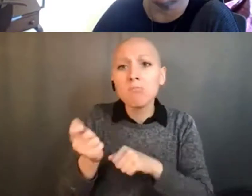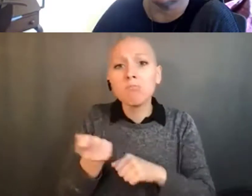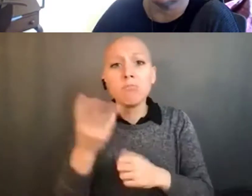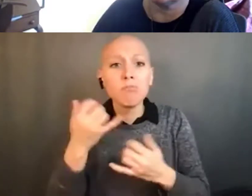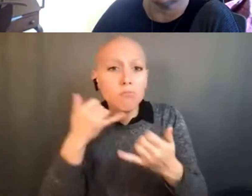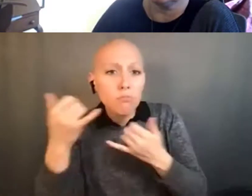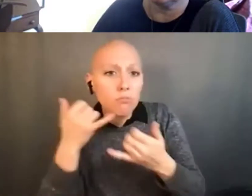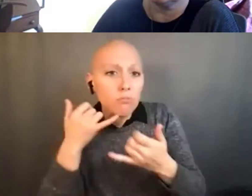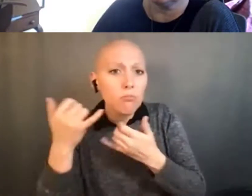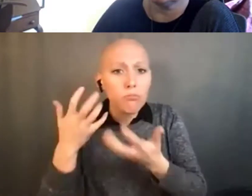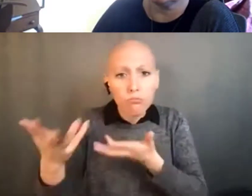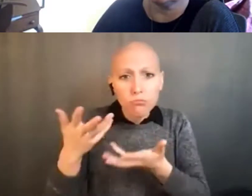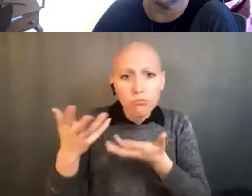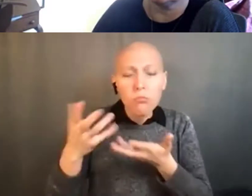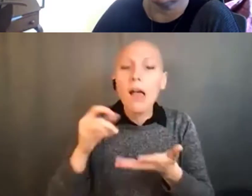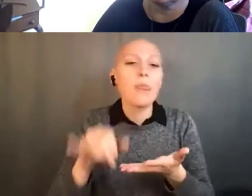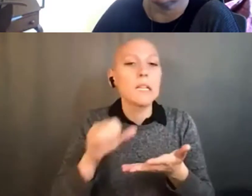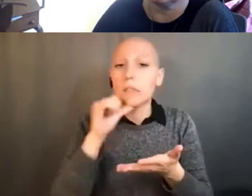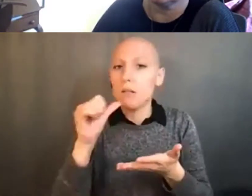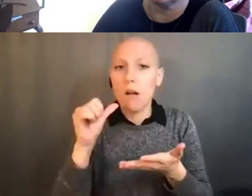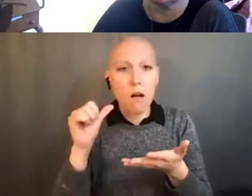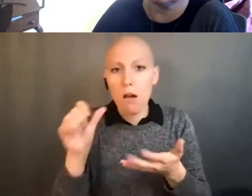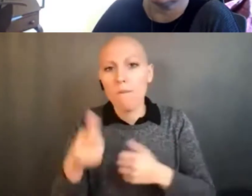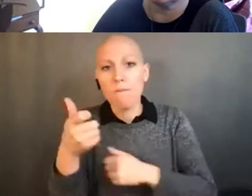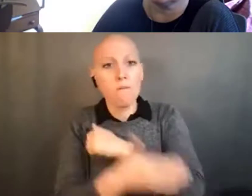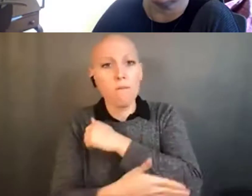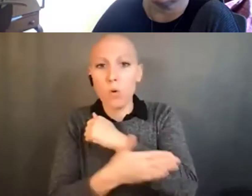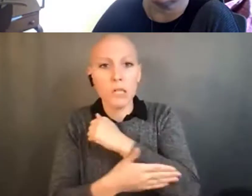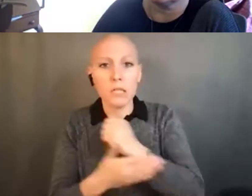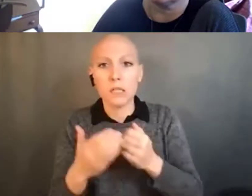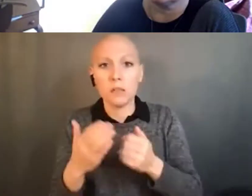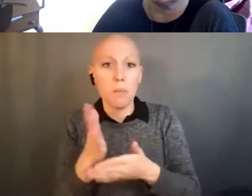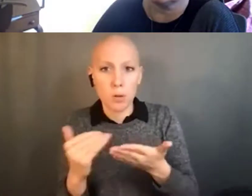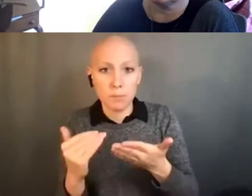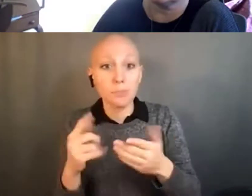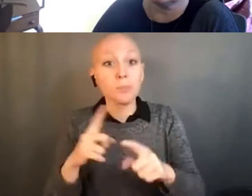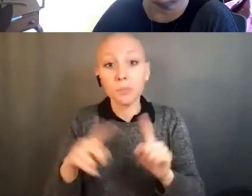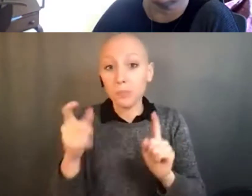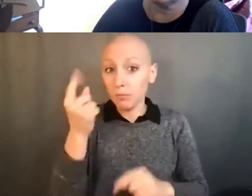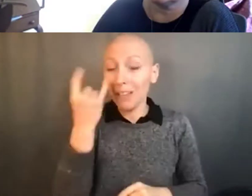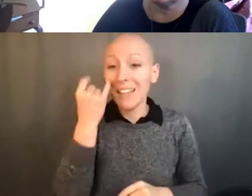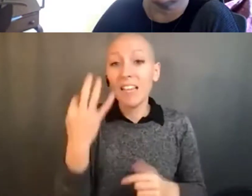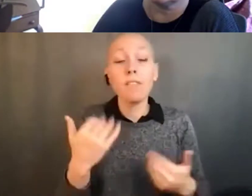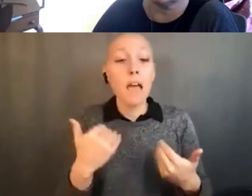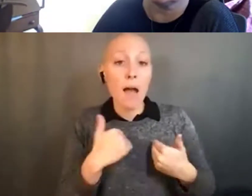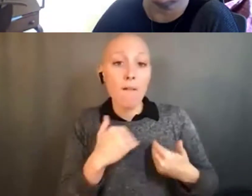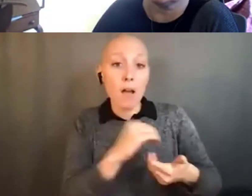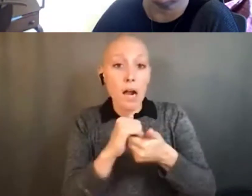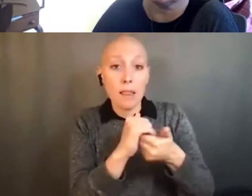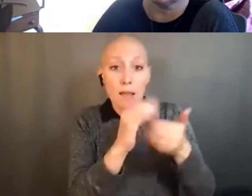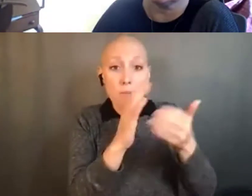But if you have a collaborator that's doing a significant scientific portion of the project,